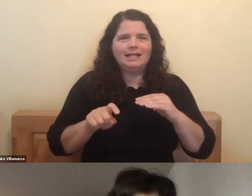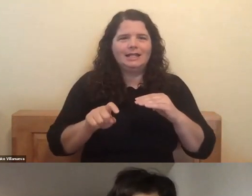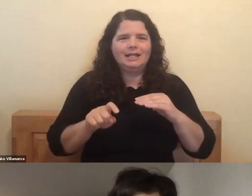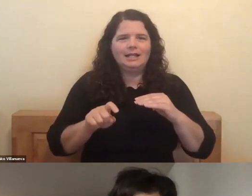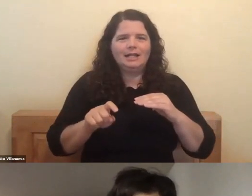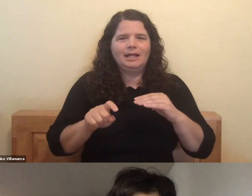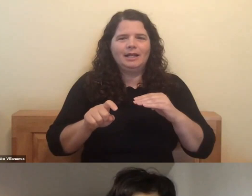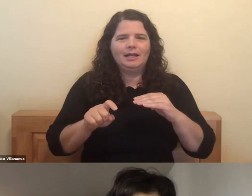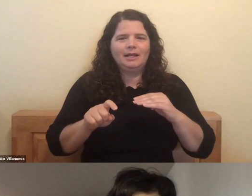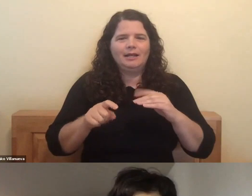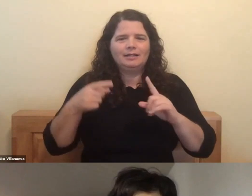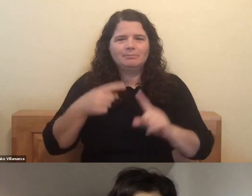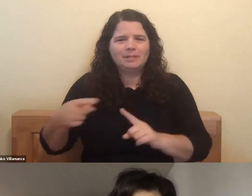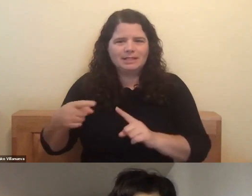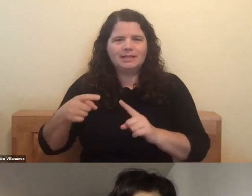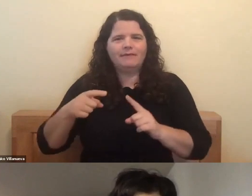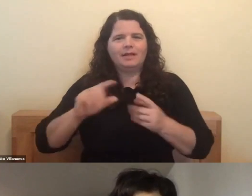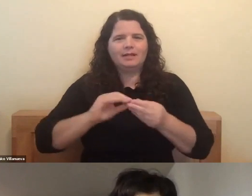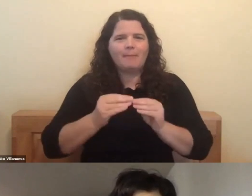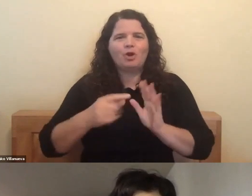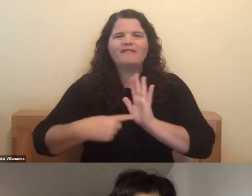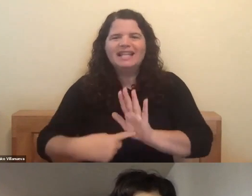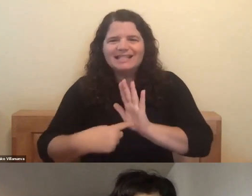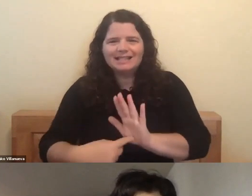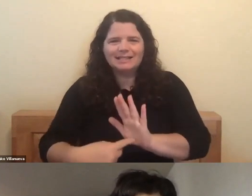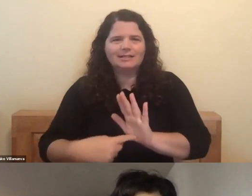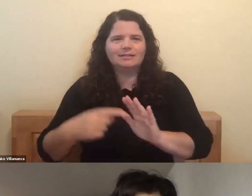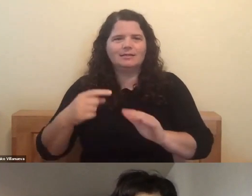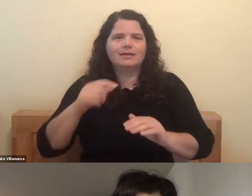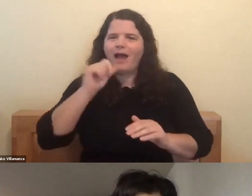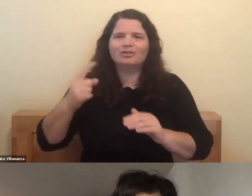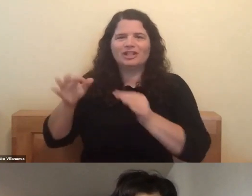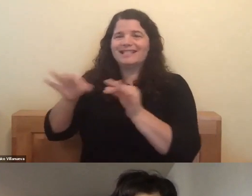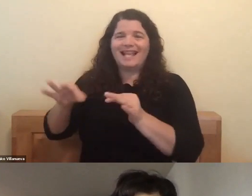so instances in the corpus rather than sentences like we will discuss so the absolute minimum